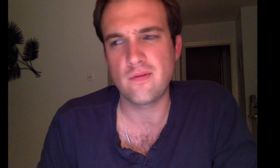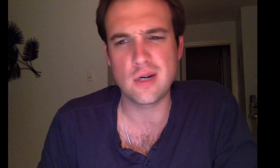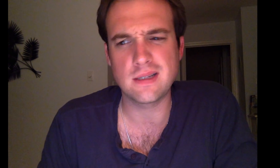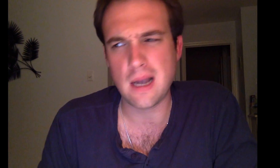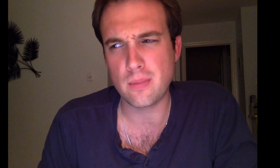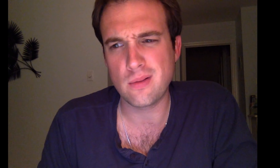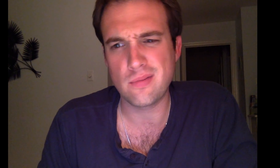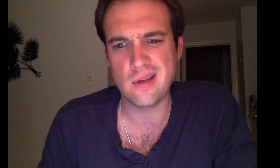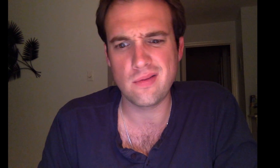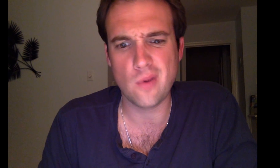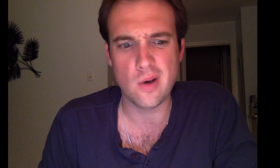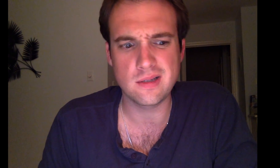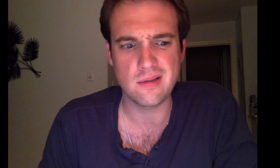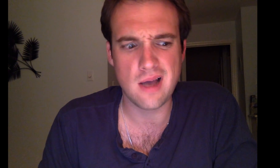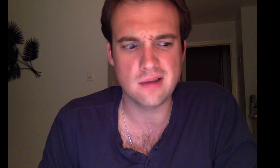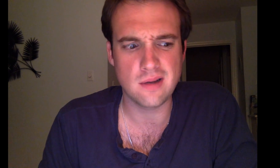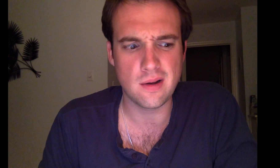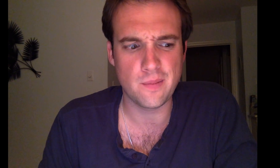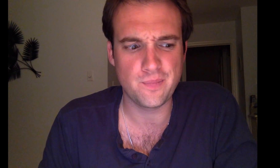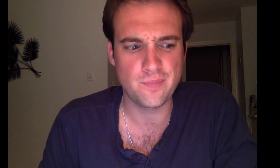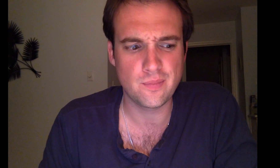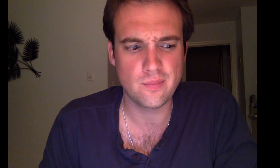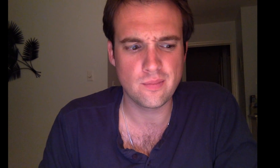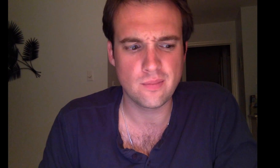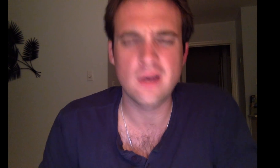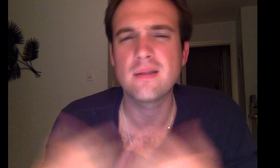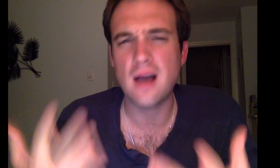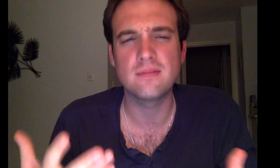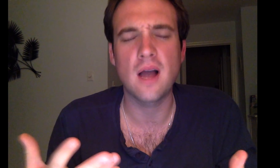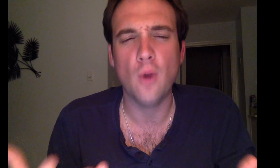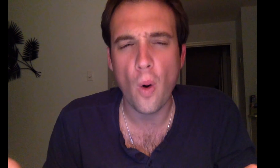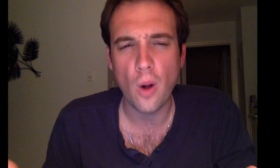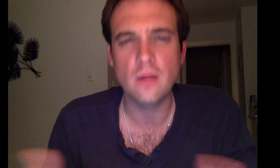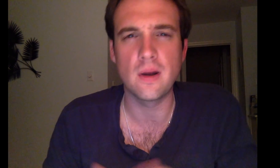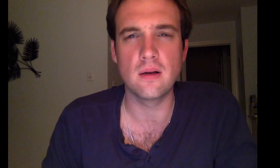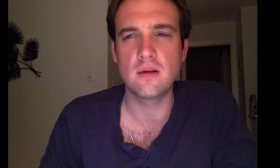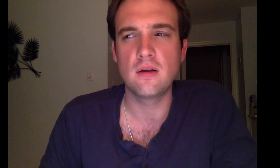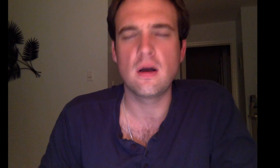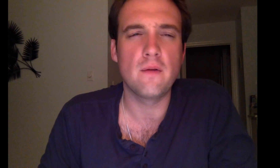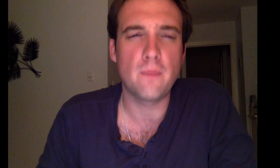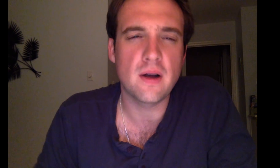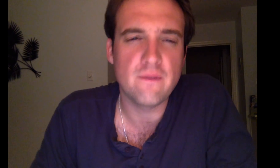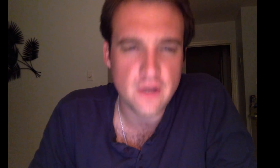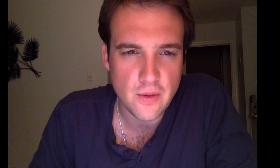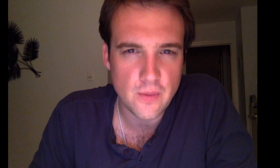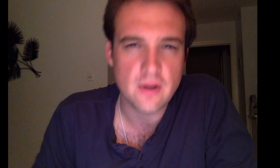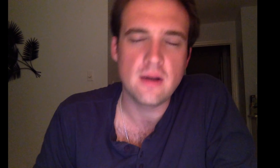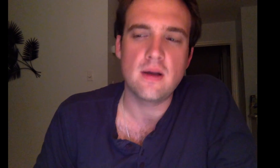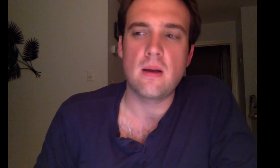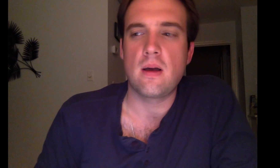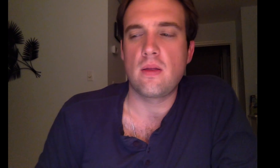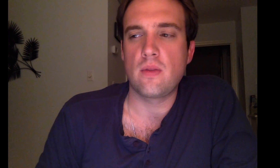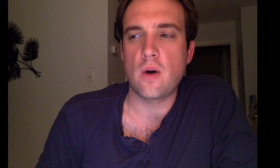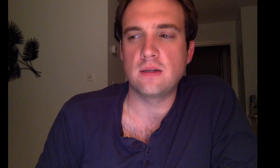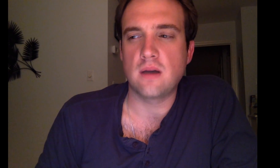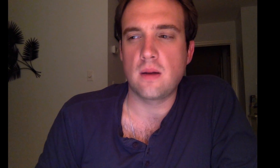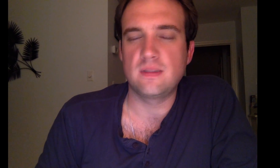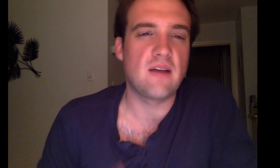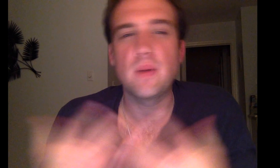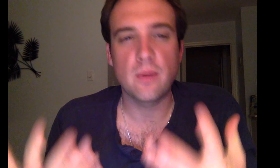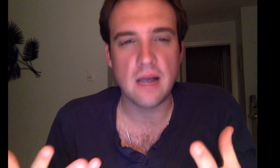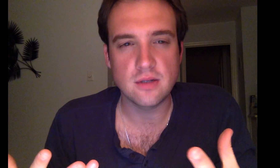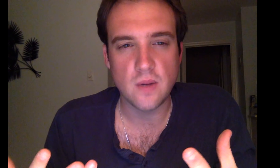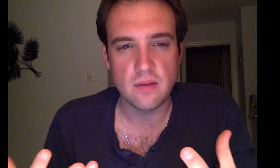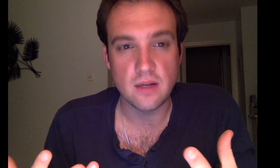For example, they thought that um, not, not all but, uh, but a few thought, um, deaf people can't do anything.